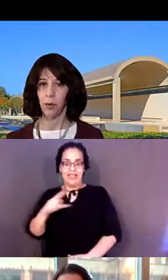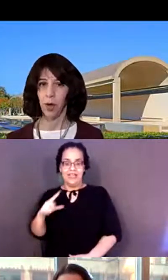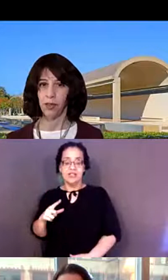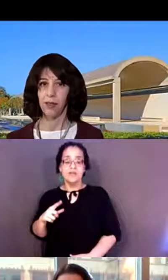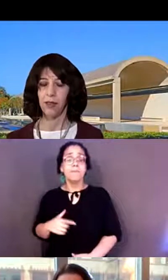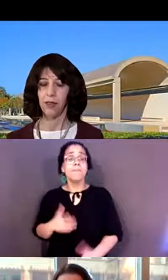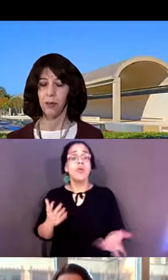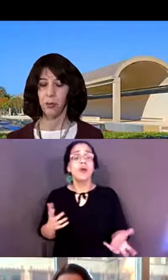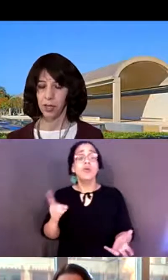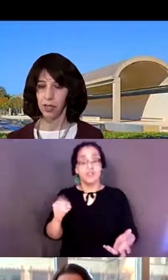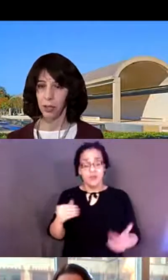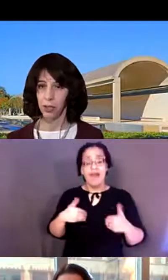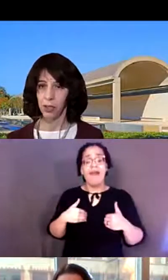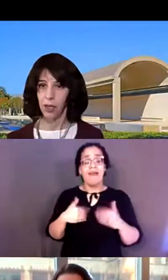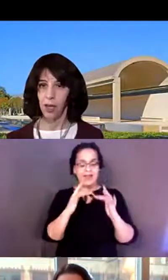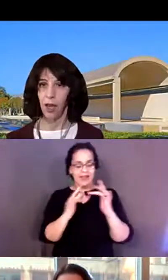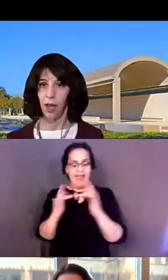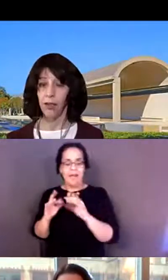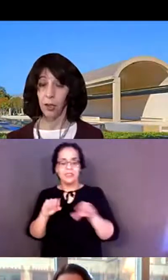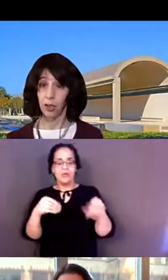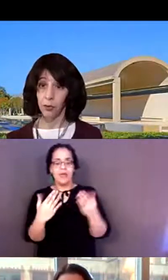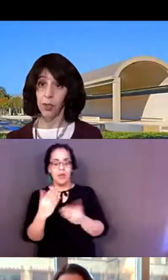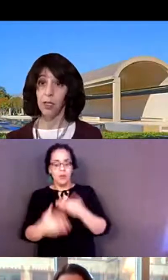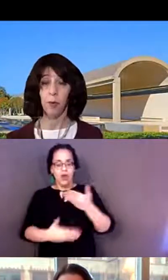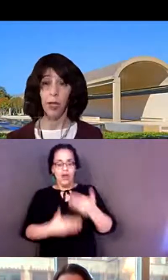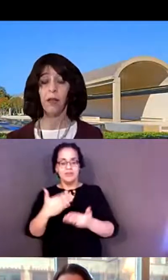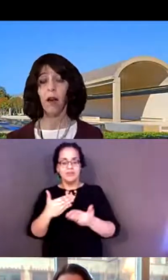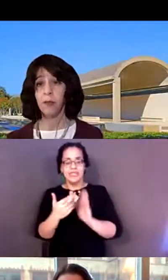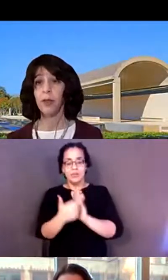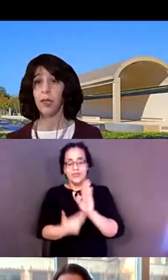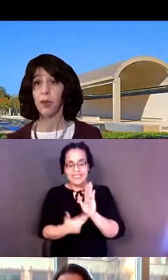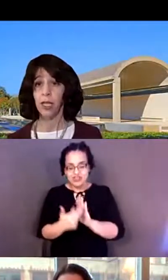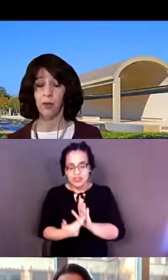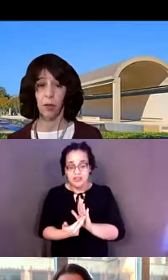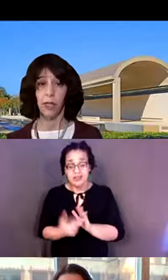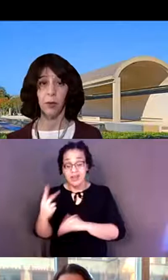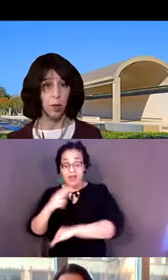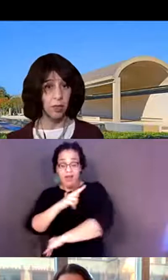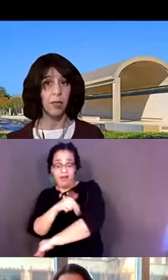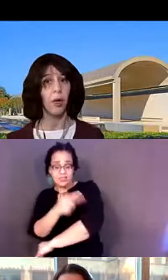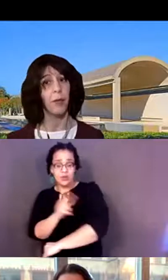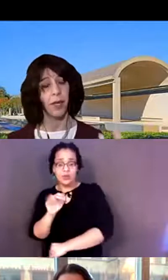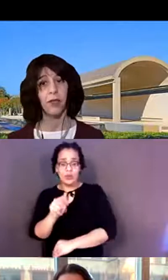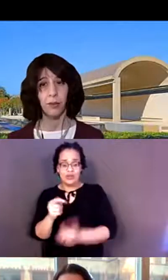processes and procedures and there are differences between hospital units, so the emergency